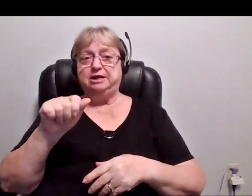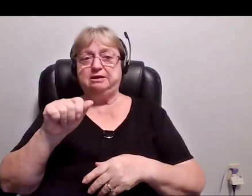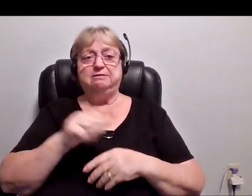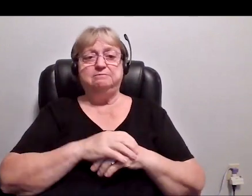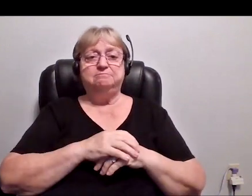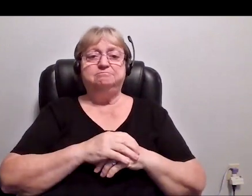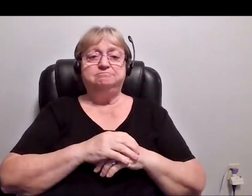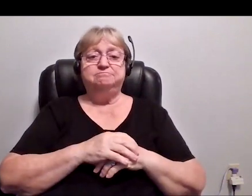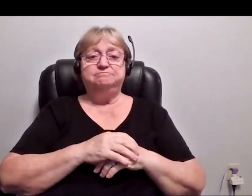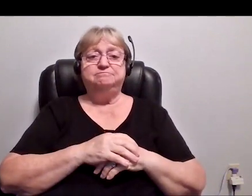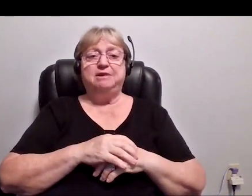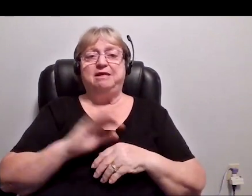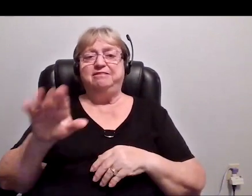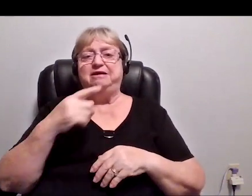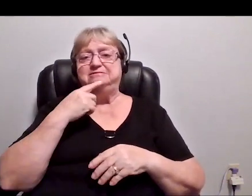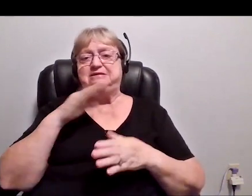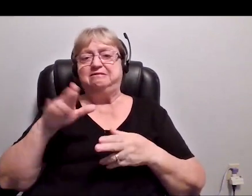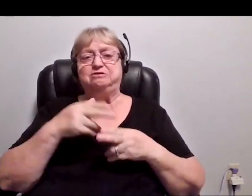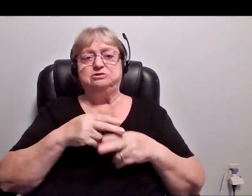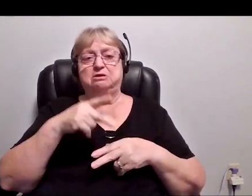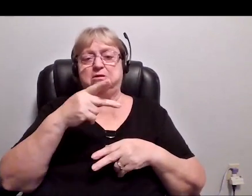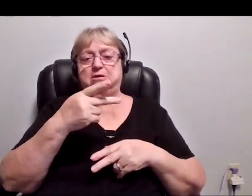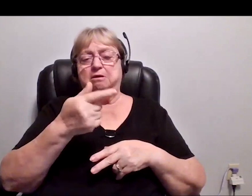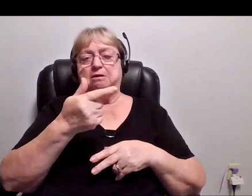They pronounce their school as Görme Engelliler Ortaokulu.